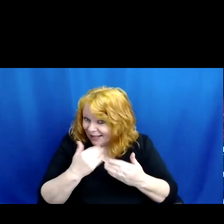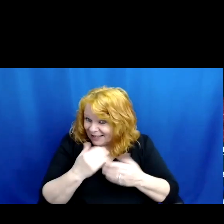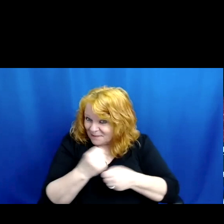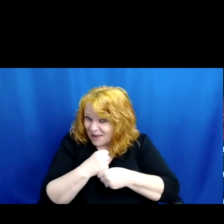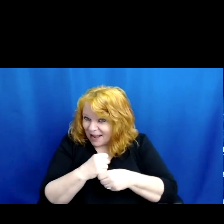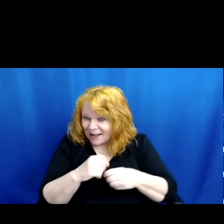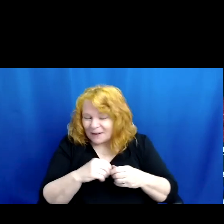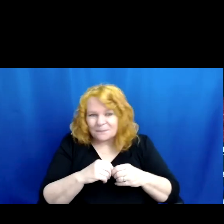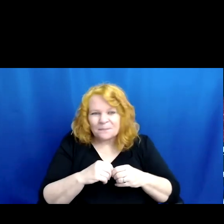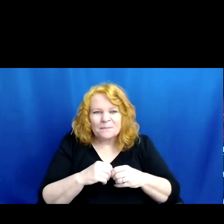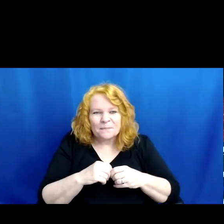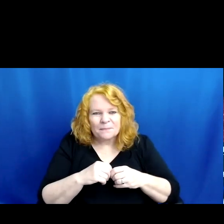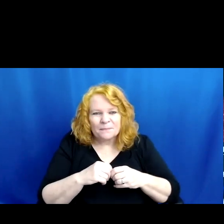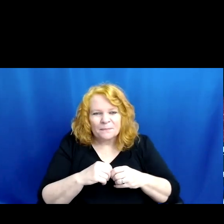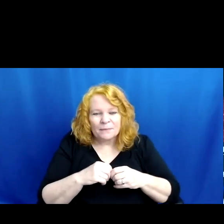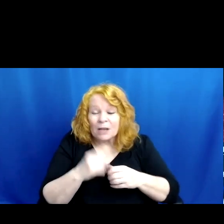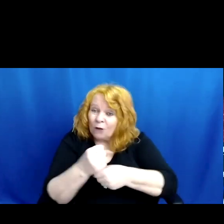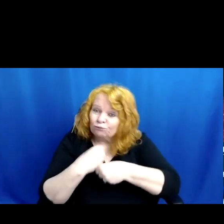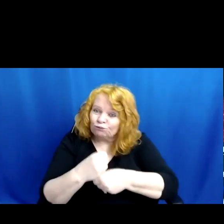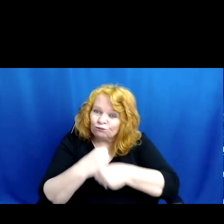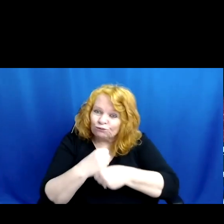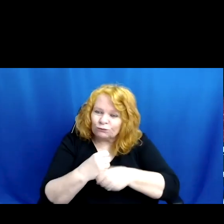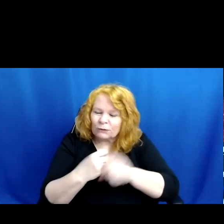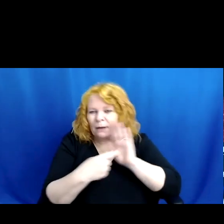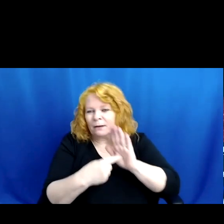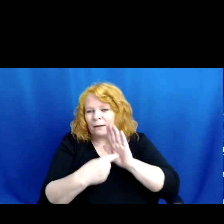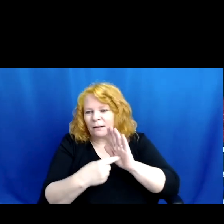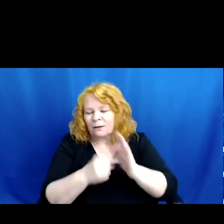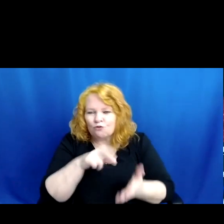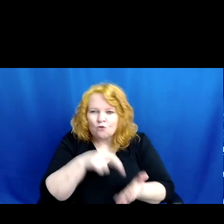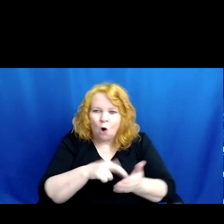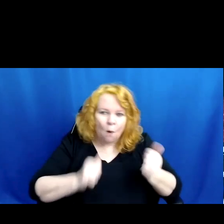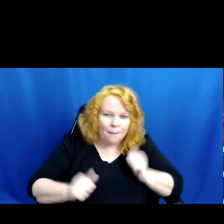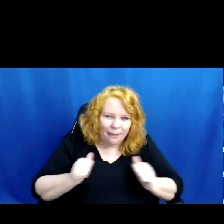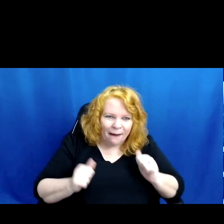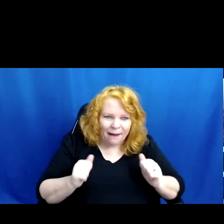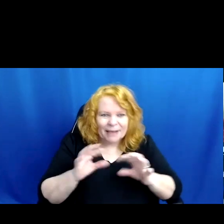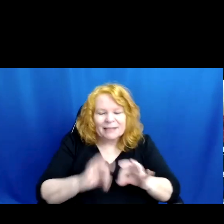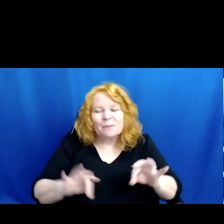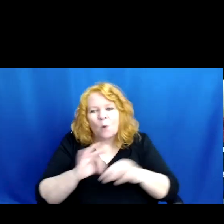So crafts, model making and role play, really important parts of literacy.